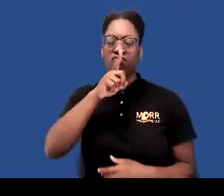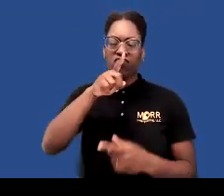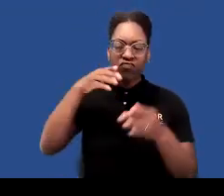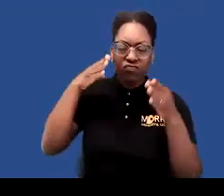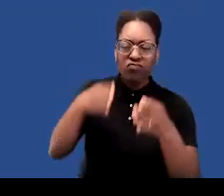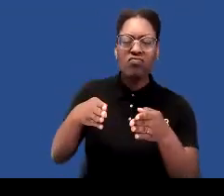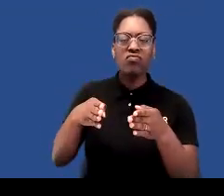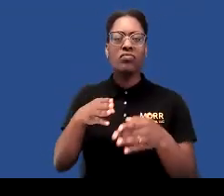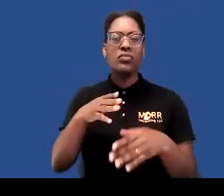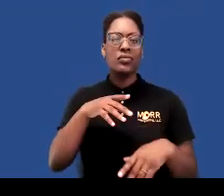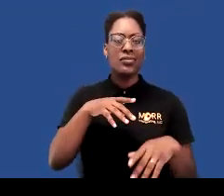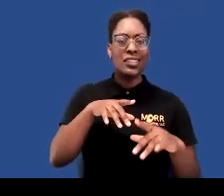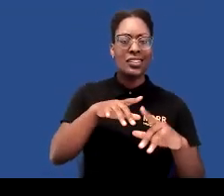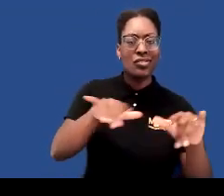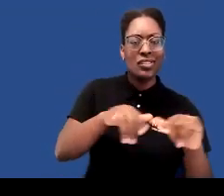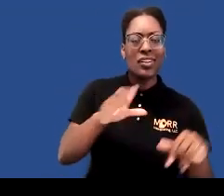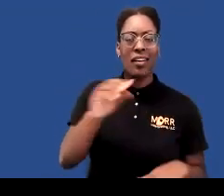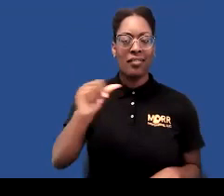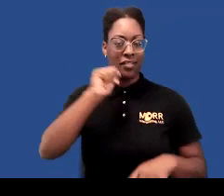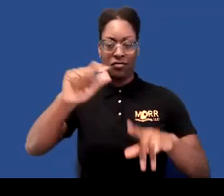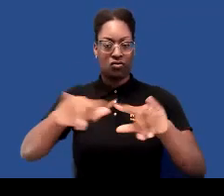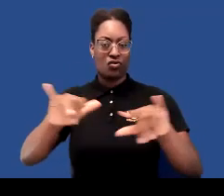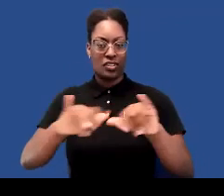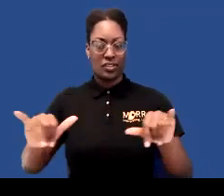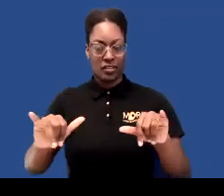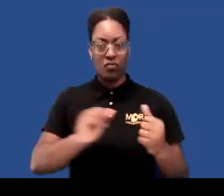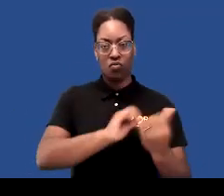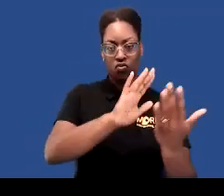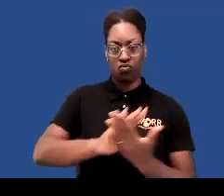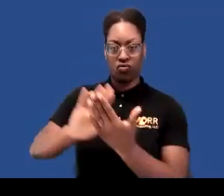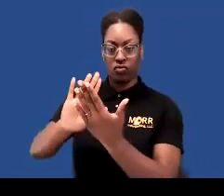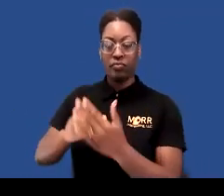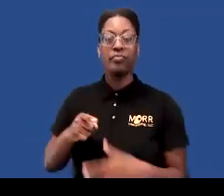synchronous online modalities. Eric has published in The Peer Review, Praxis,